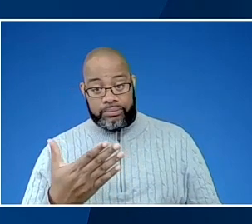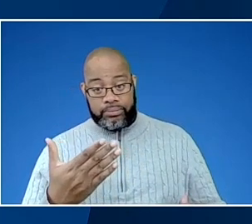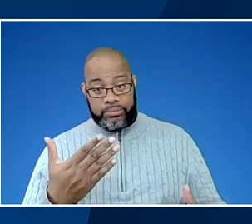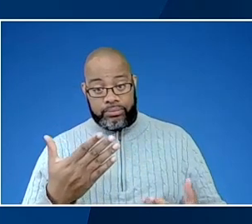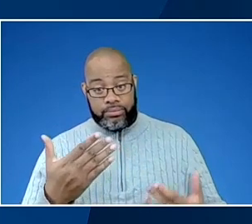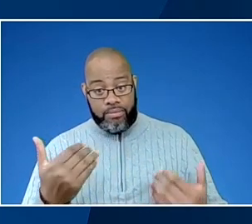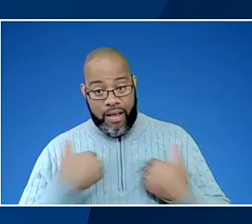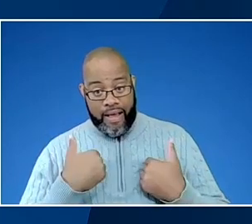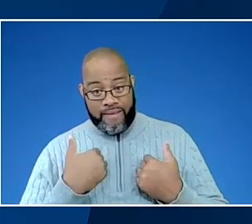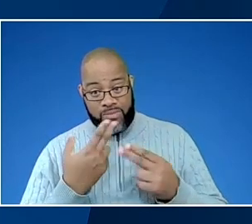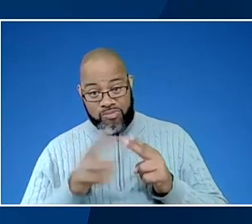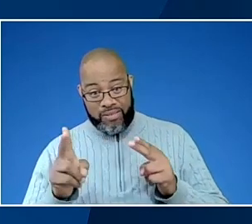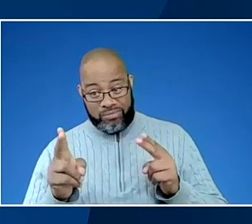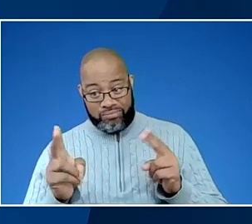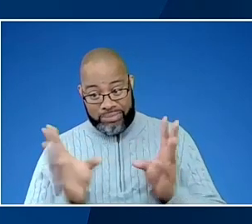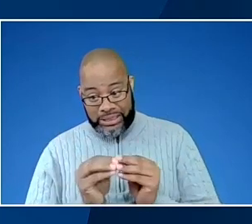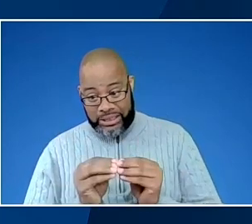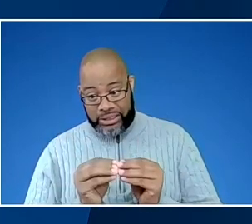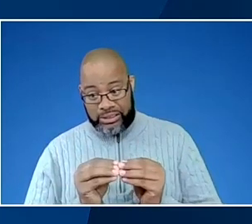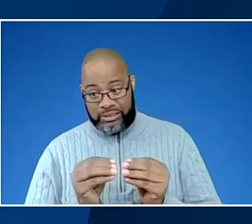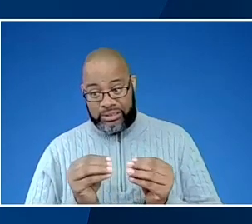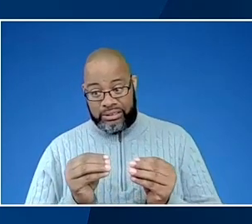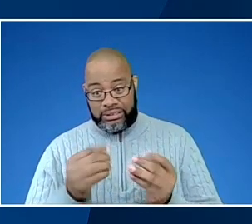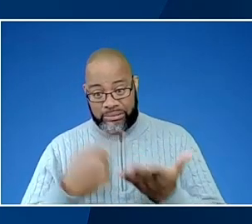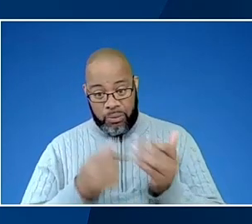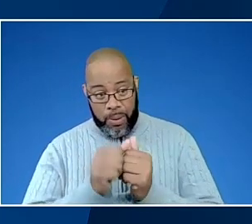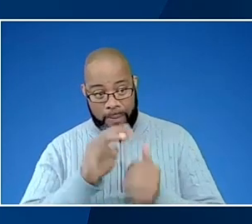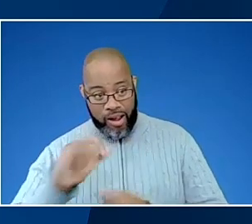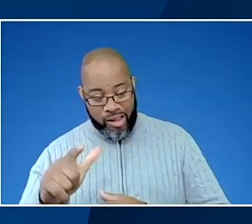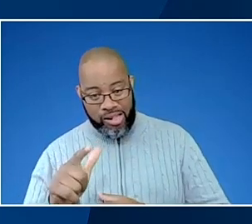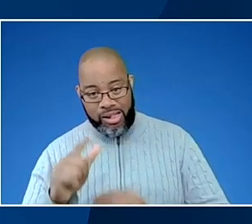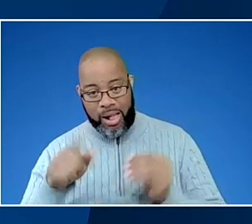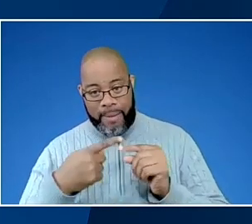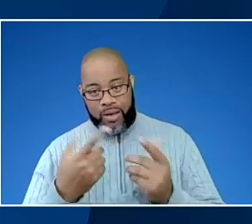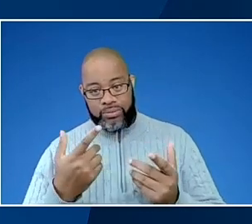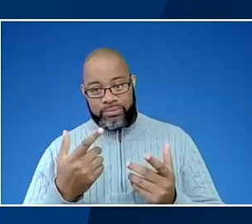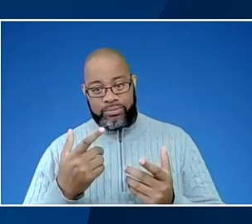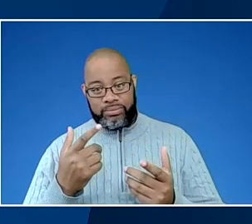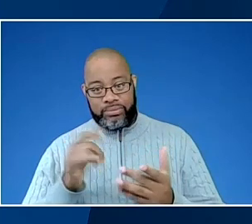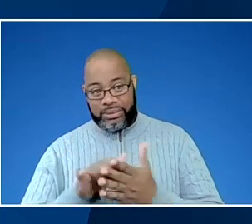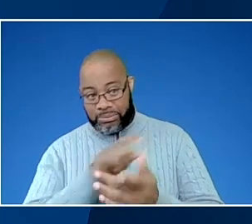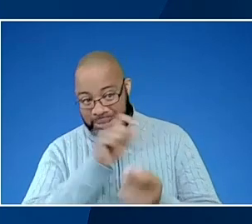brief caucus to speak with Michael about- is it specifically the stipends?